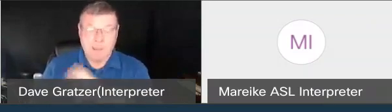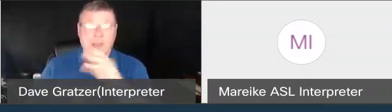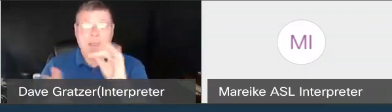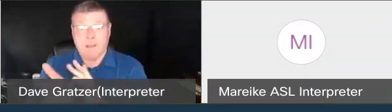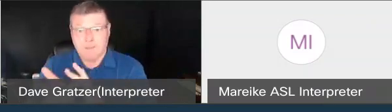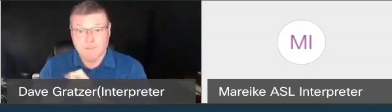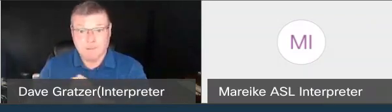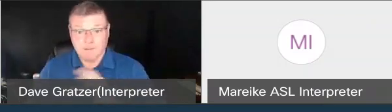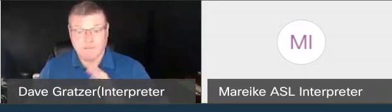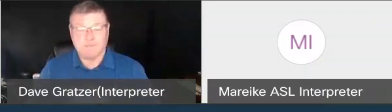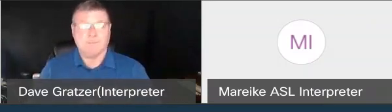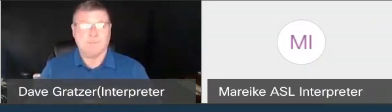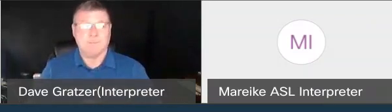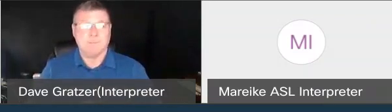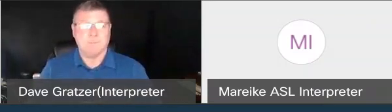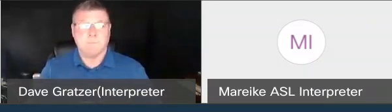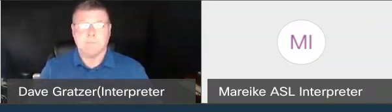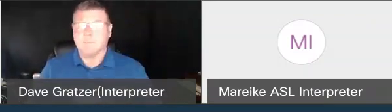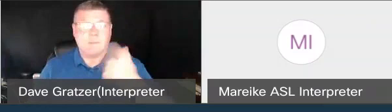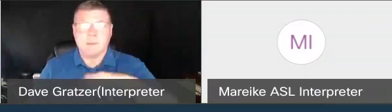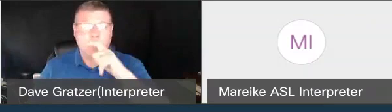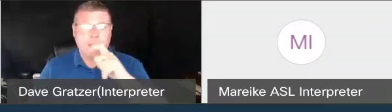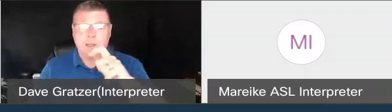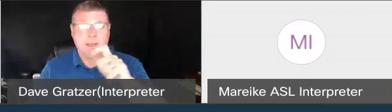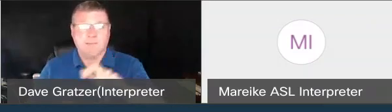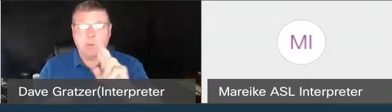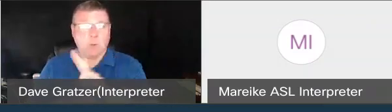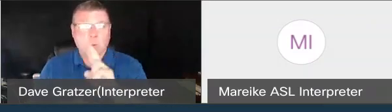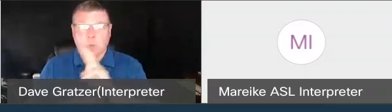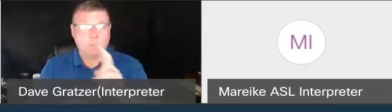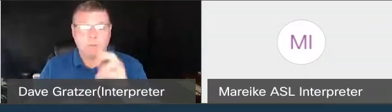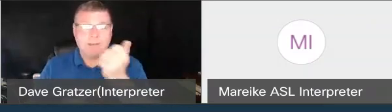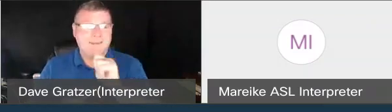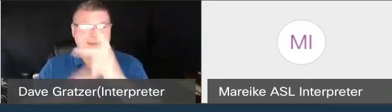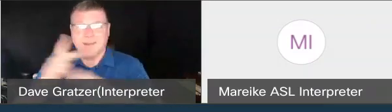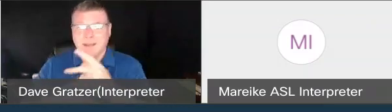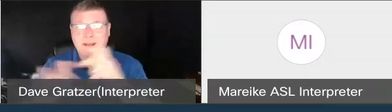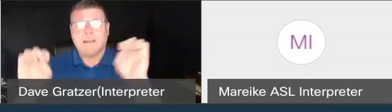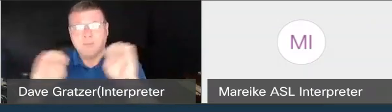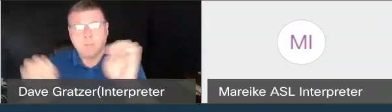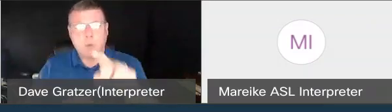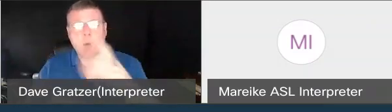out the--out on the driveway that we have not encountered the kinds of emergencies that you might not anticipate.